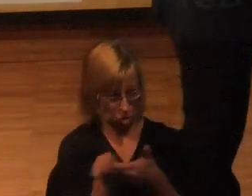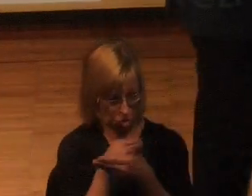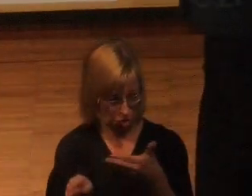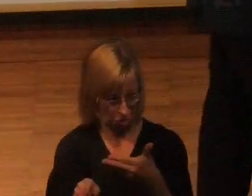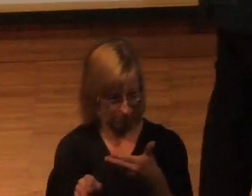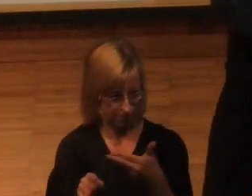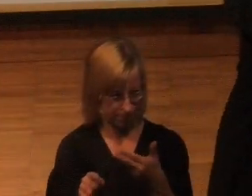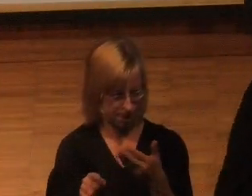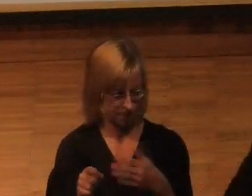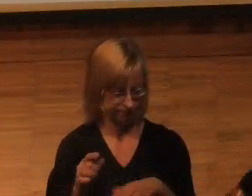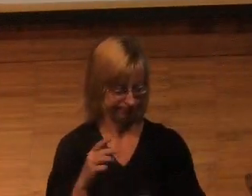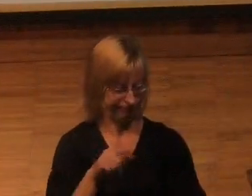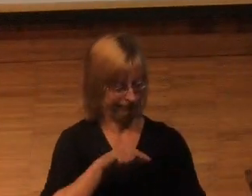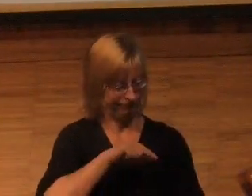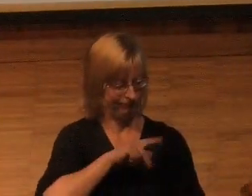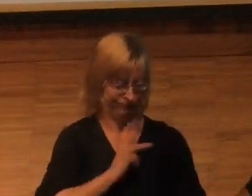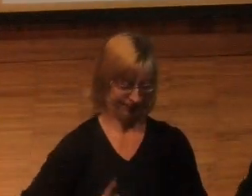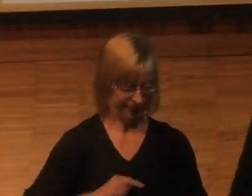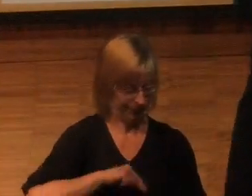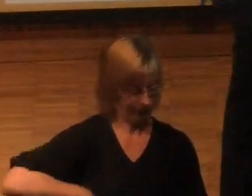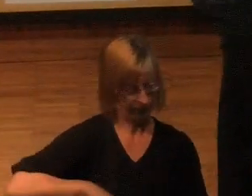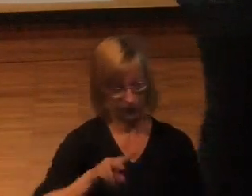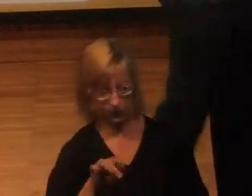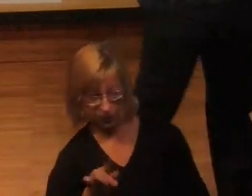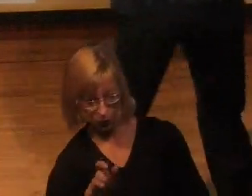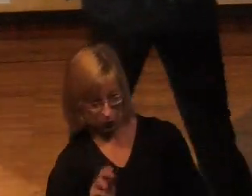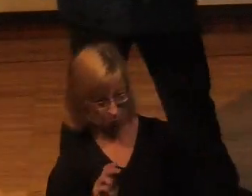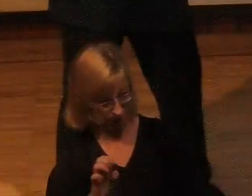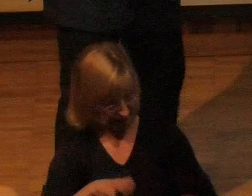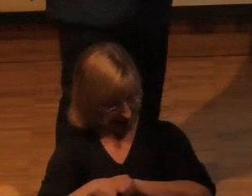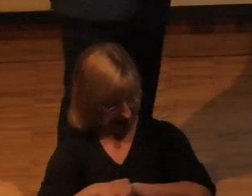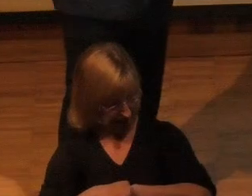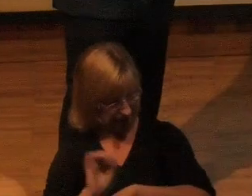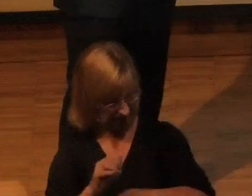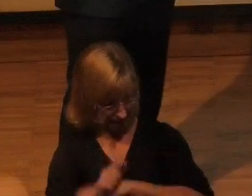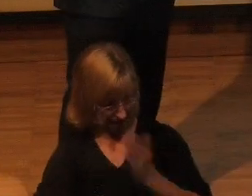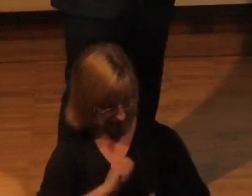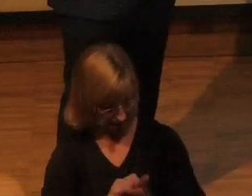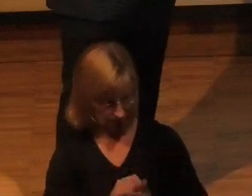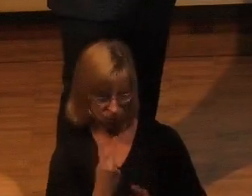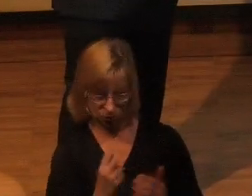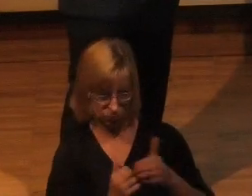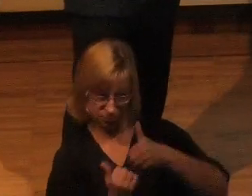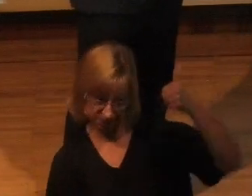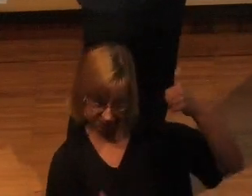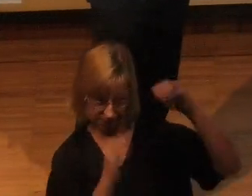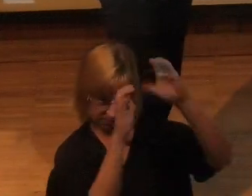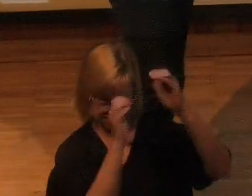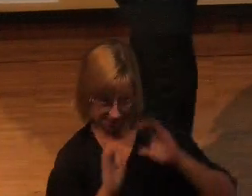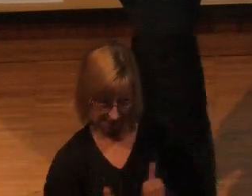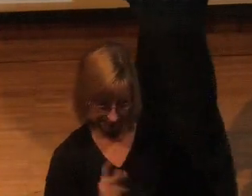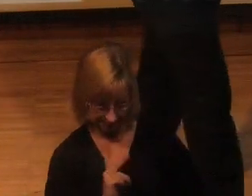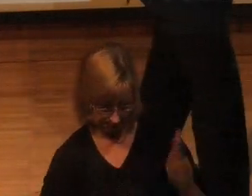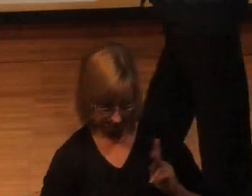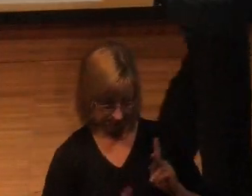Essentially, there were two distinct classes of people at that period of time: the aristocracy